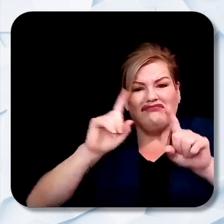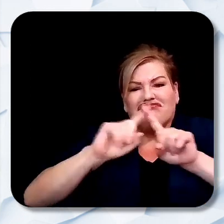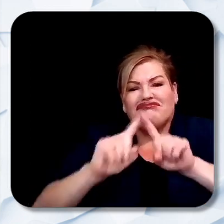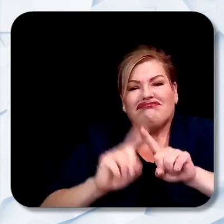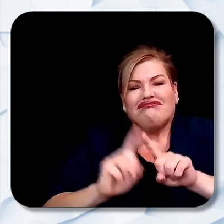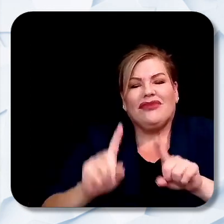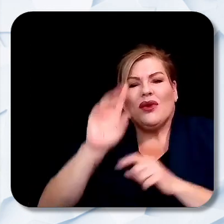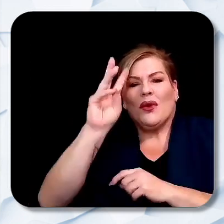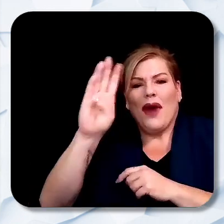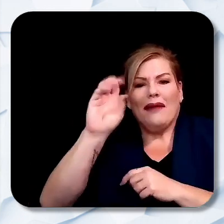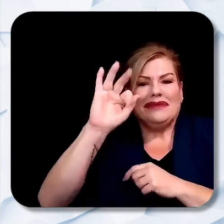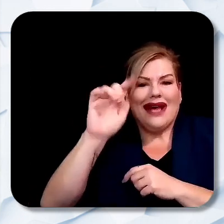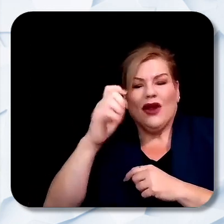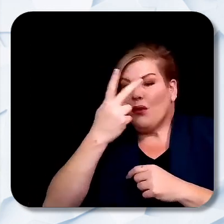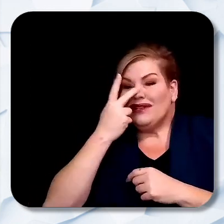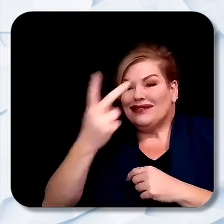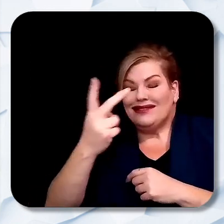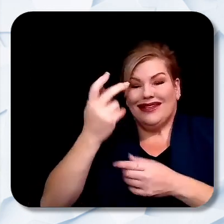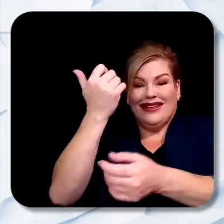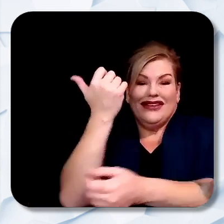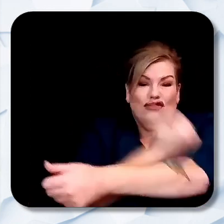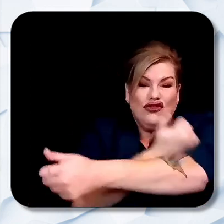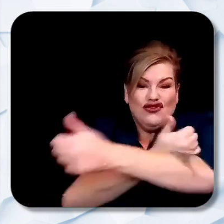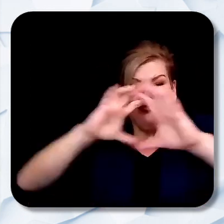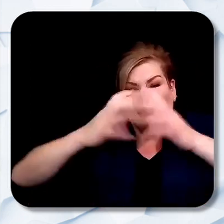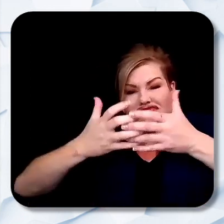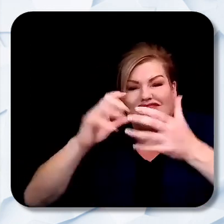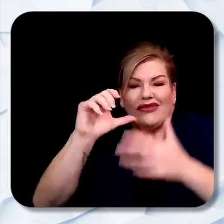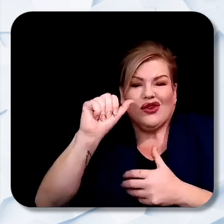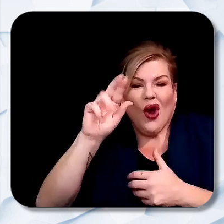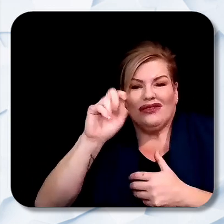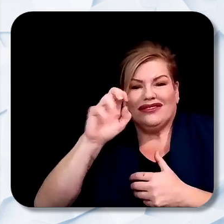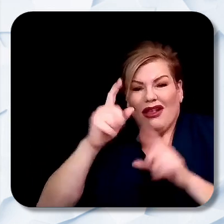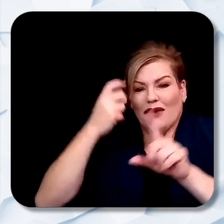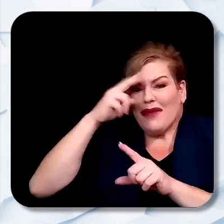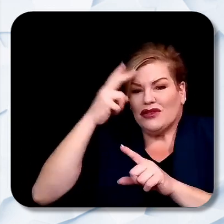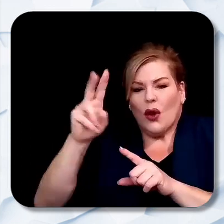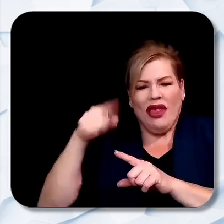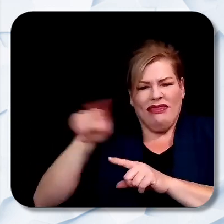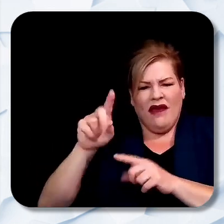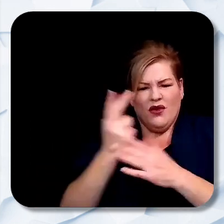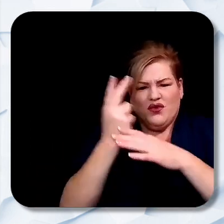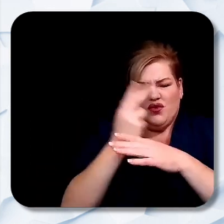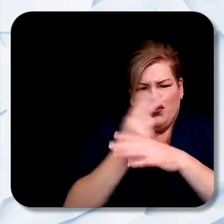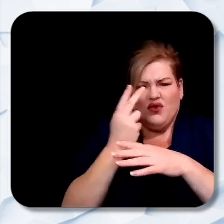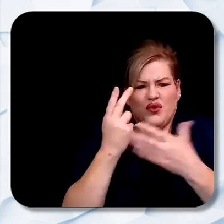cartels, and we see their drug traffickers that are actively using social media to sell uh these